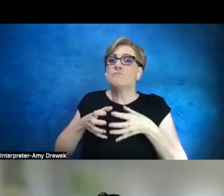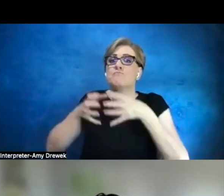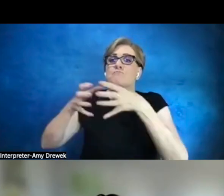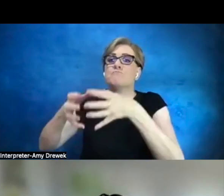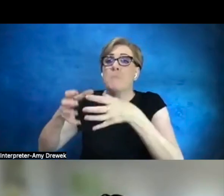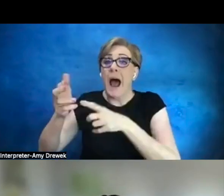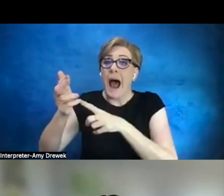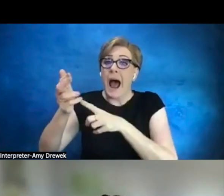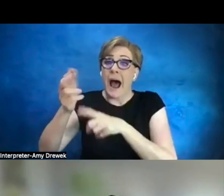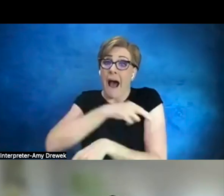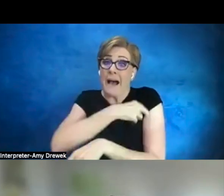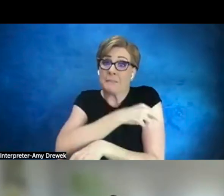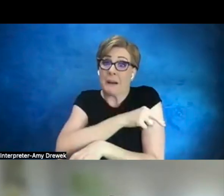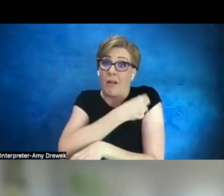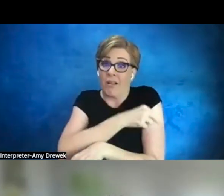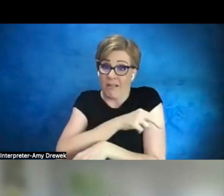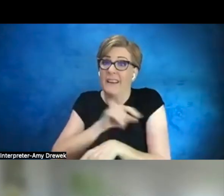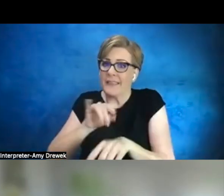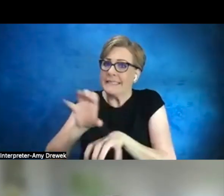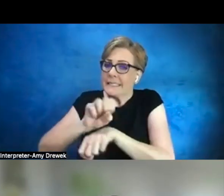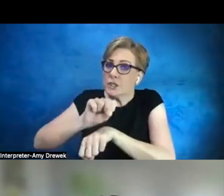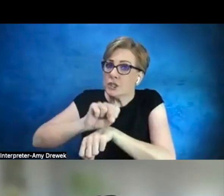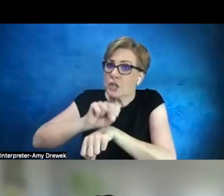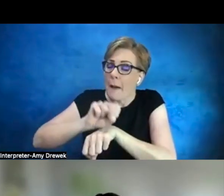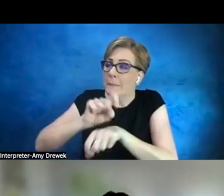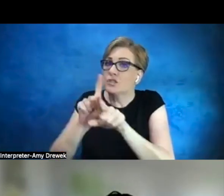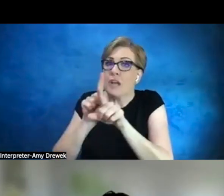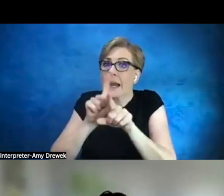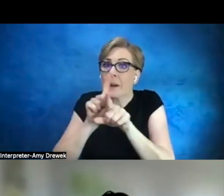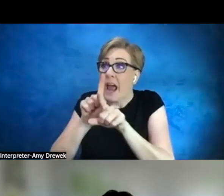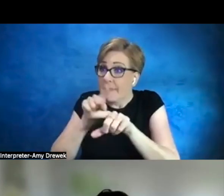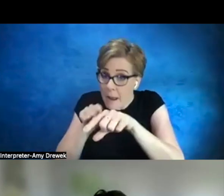at a hospital; they even got to go up to the helipad and see where the helicopter